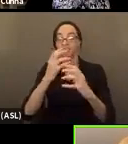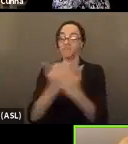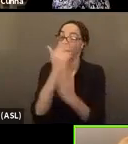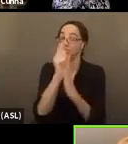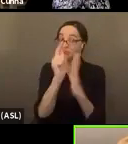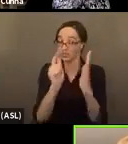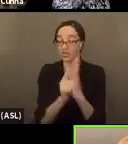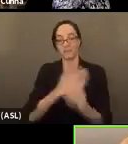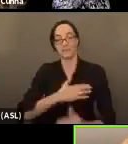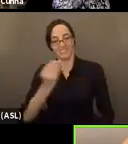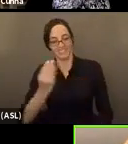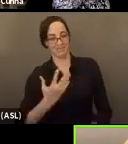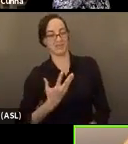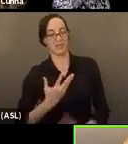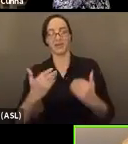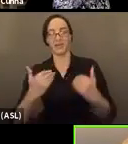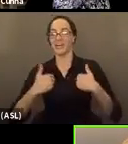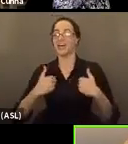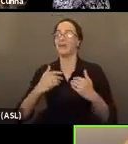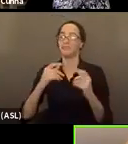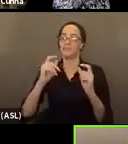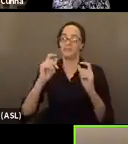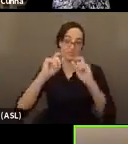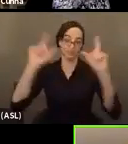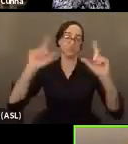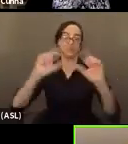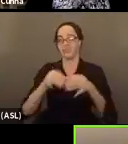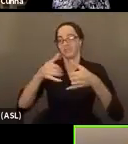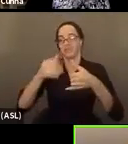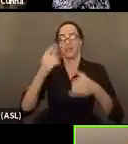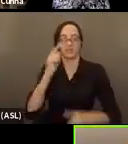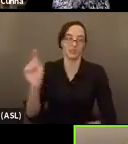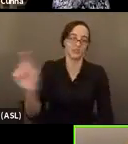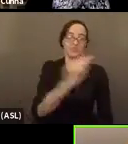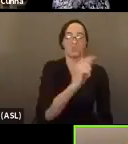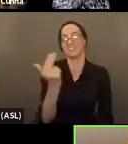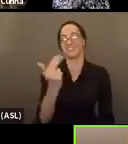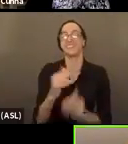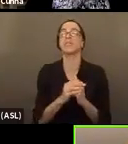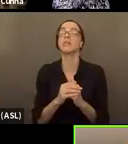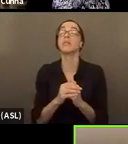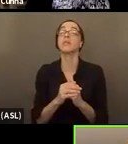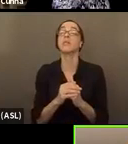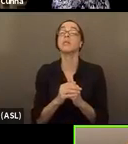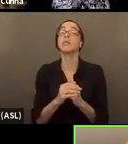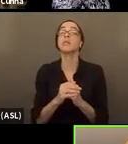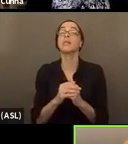okay so we're gonna move on now to um april but actually before we move on to april since a lot of